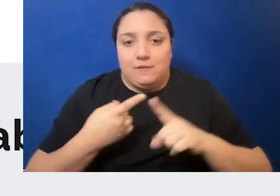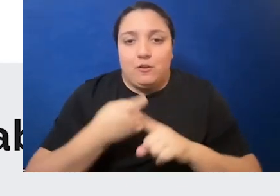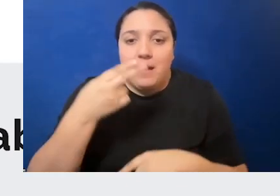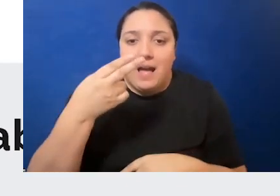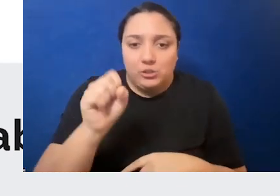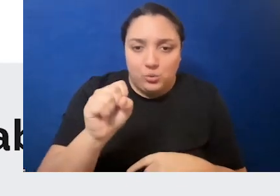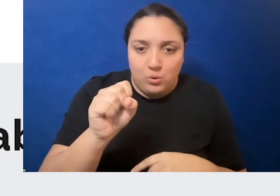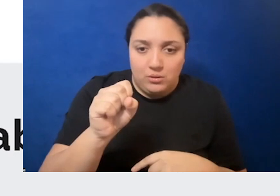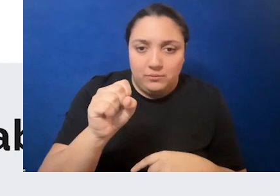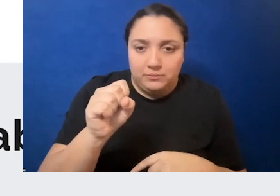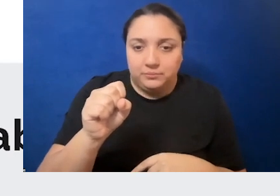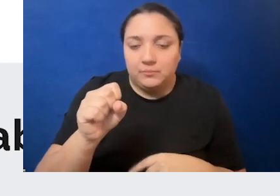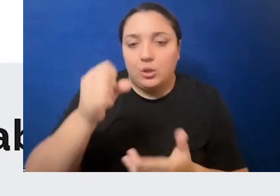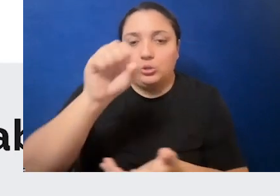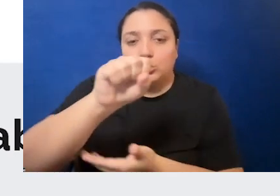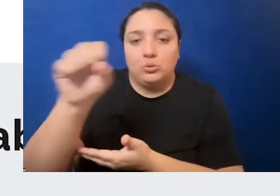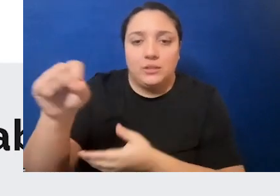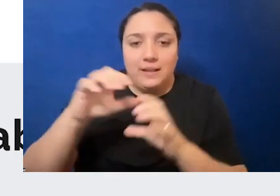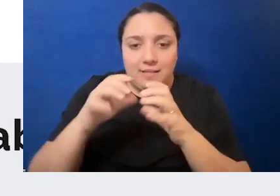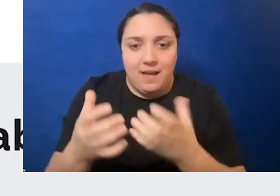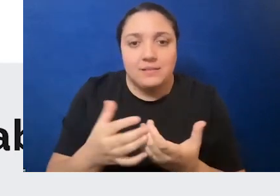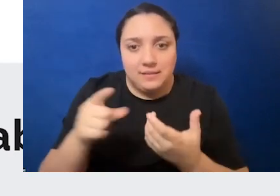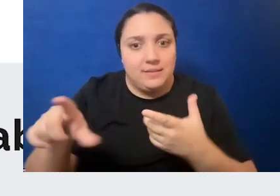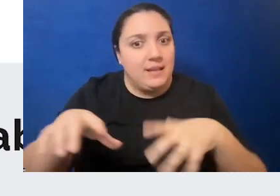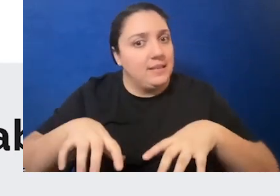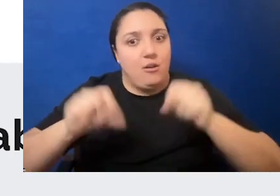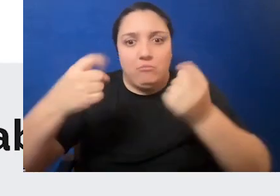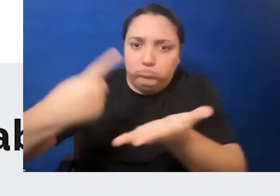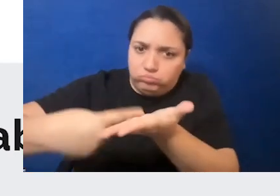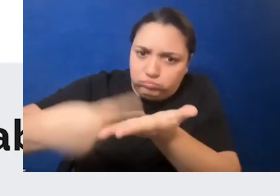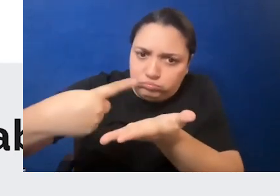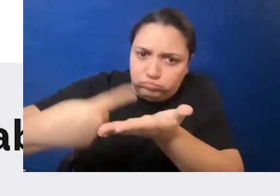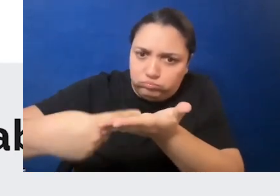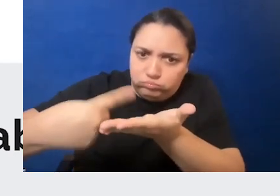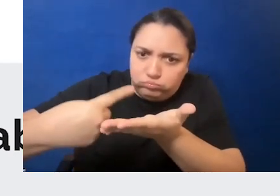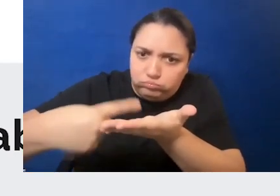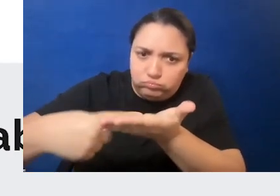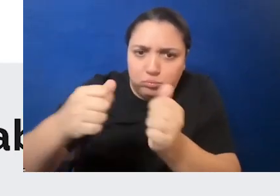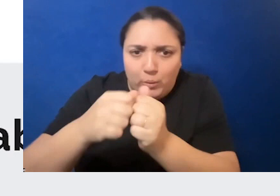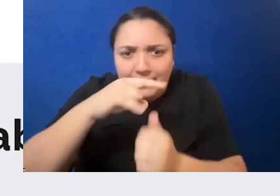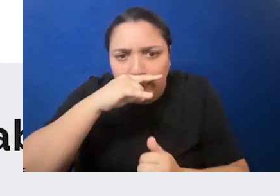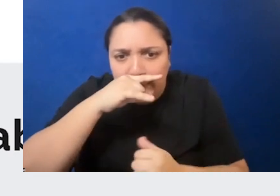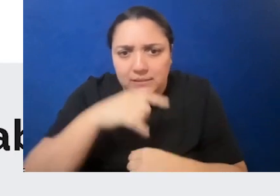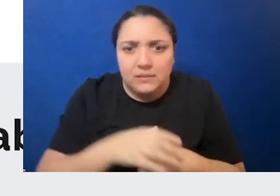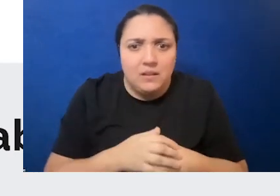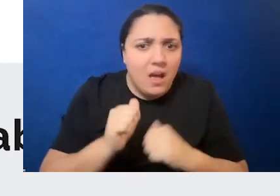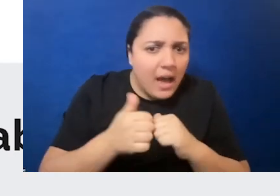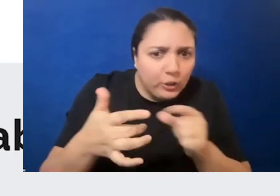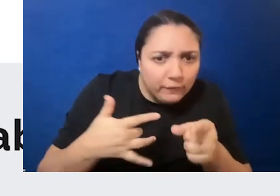THE HIGH SCHOOL AND SOCIAL STUDIES CLASS TAKE THAT ON AND DO A LOT OF DISCUSSION WITH KIDS